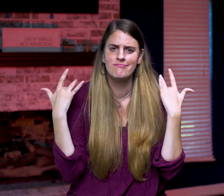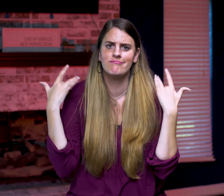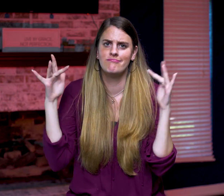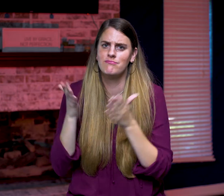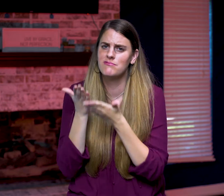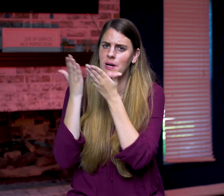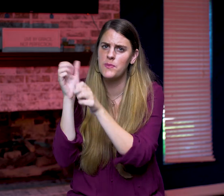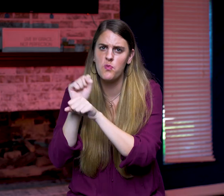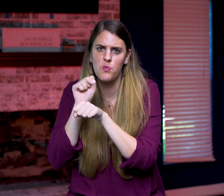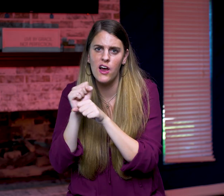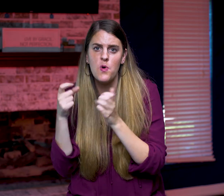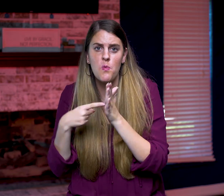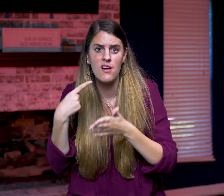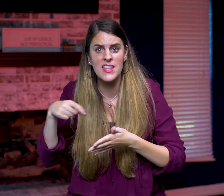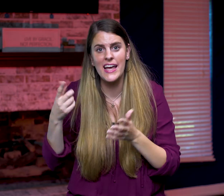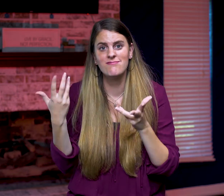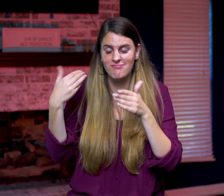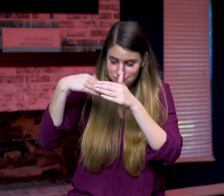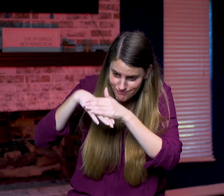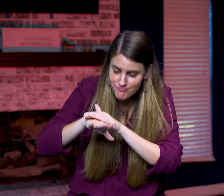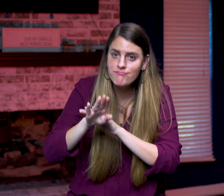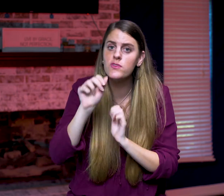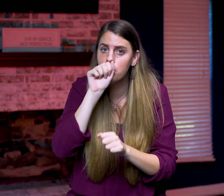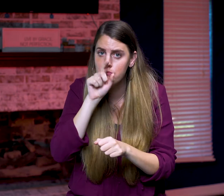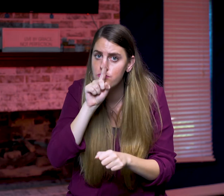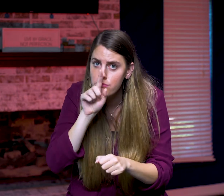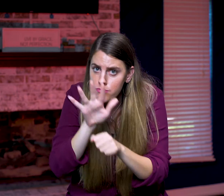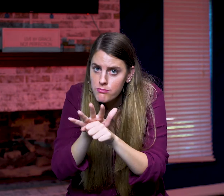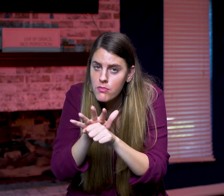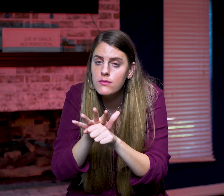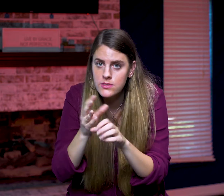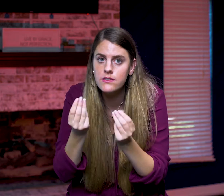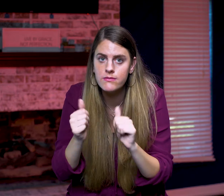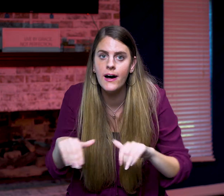sacrifices work once they get into the Promised Land.